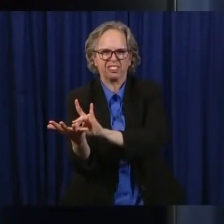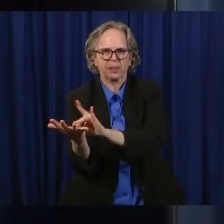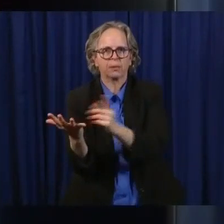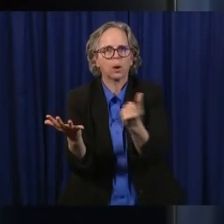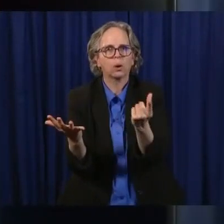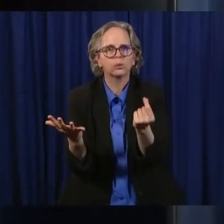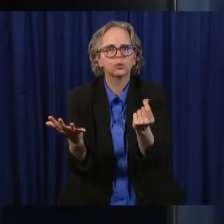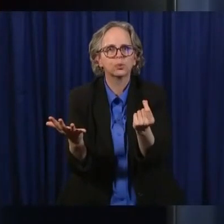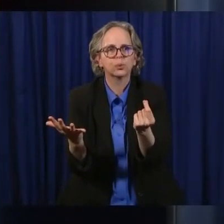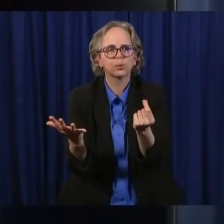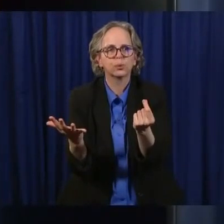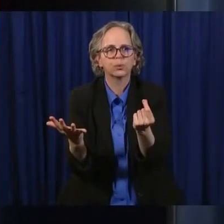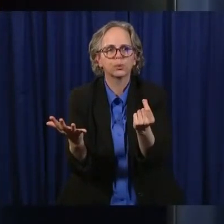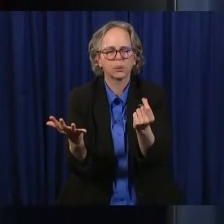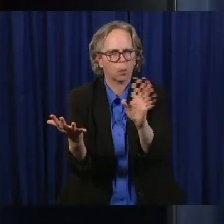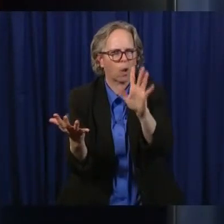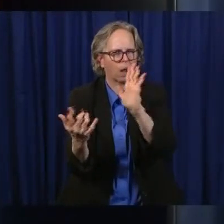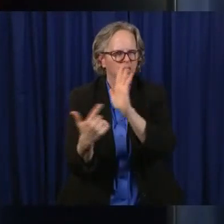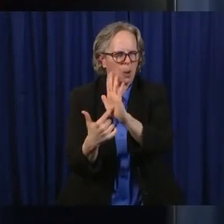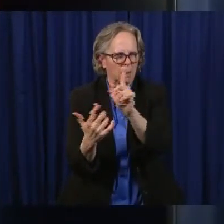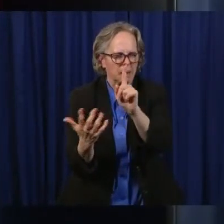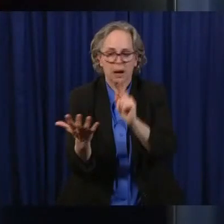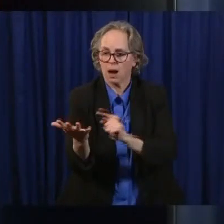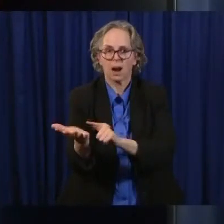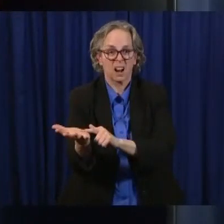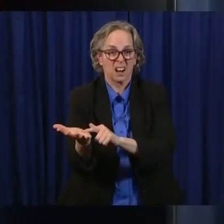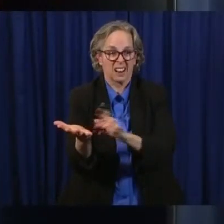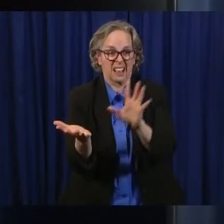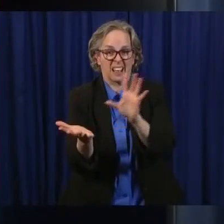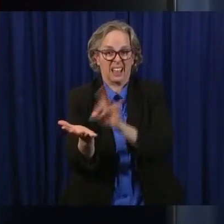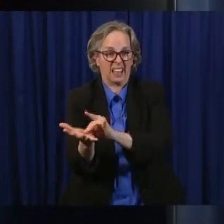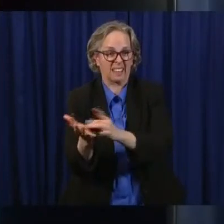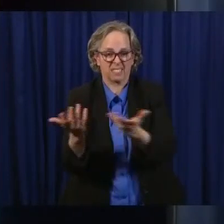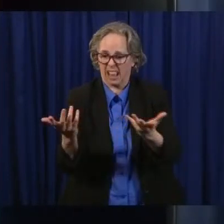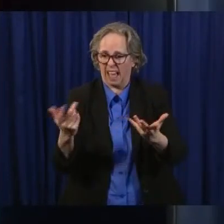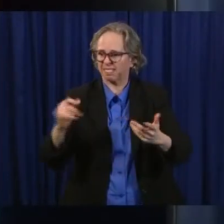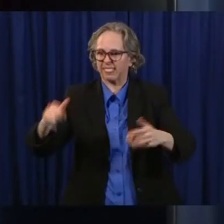SERVICES ARE REALLY IMPORTANT. IF YOU TOUCH A SURFACE THAT IS CONTAMINATED YOU HAVE CONTAMINATED YOUR HAND AND YOU